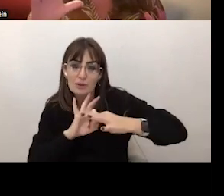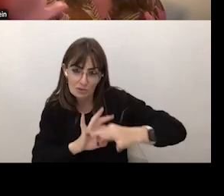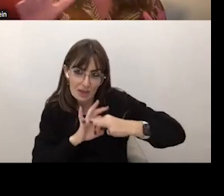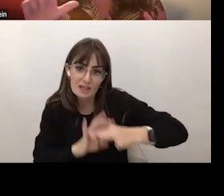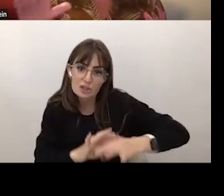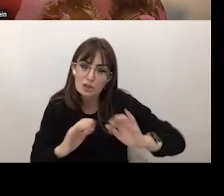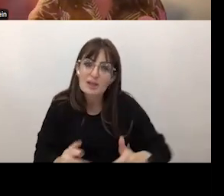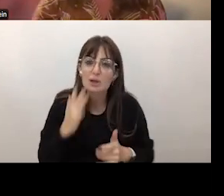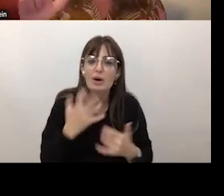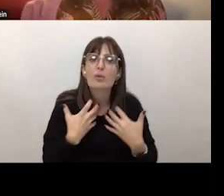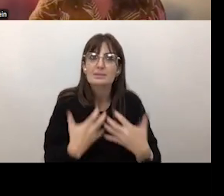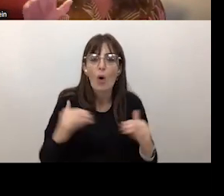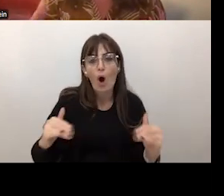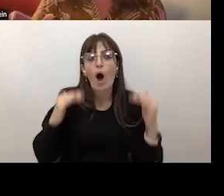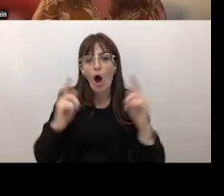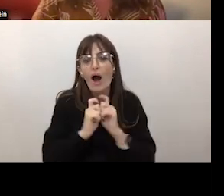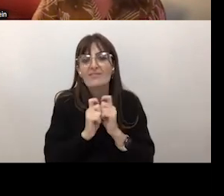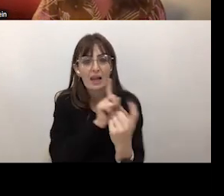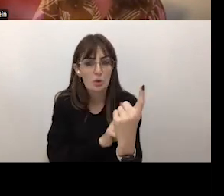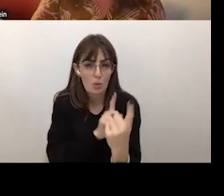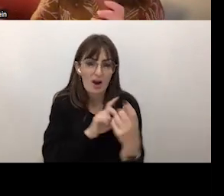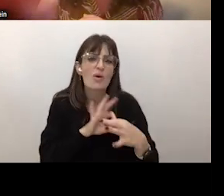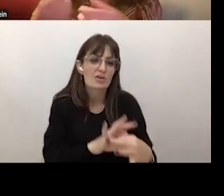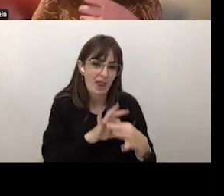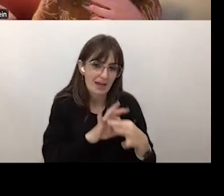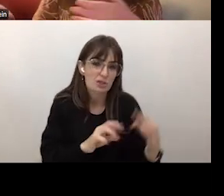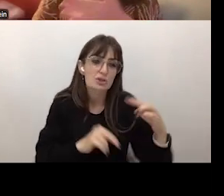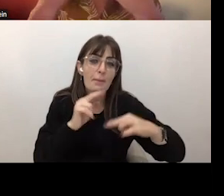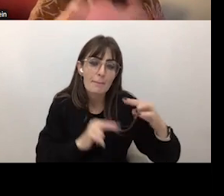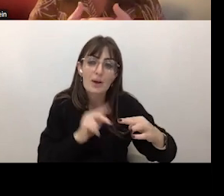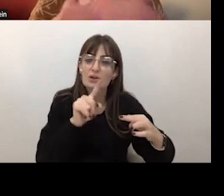was when it was more high-value one-on-one relationship building. She does collected